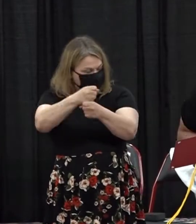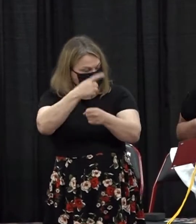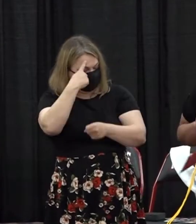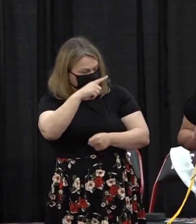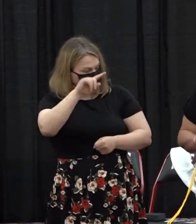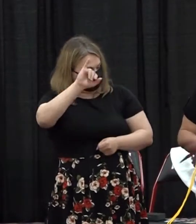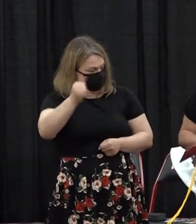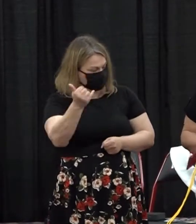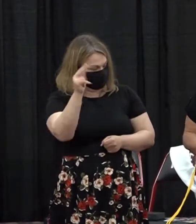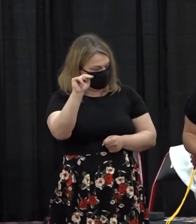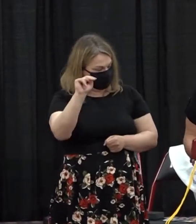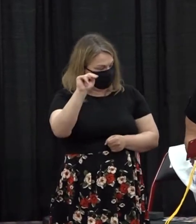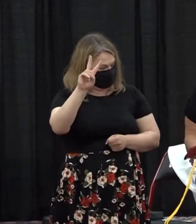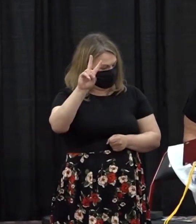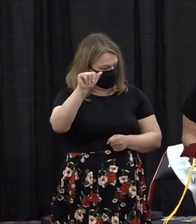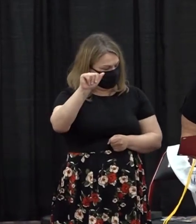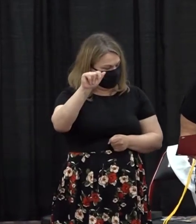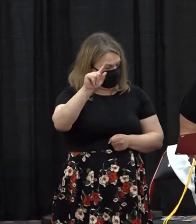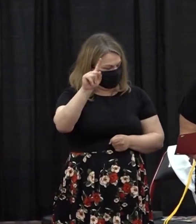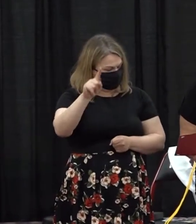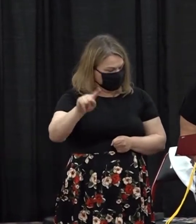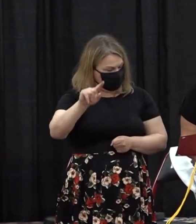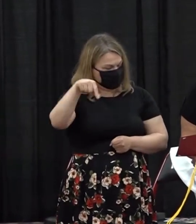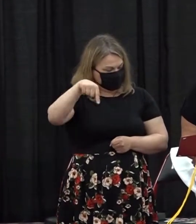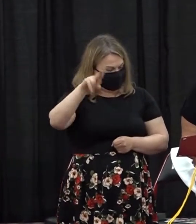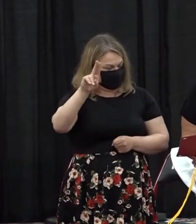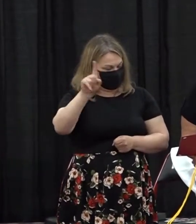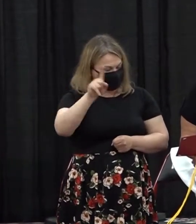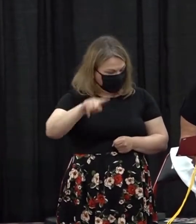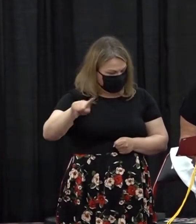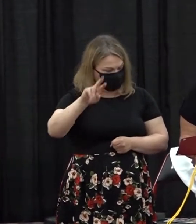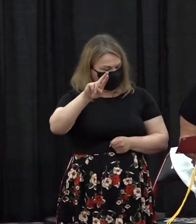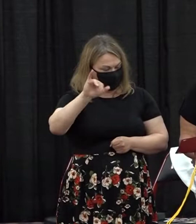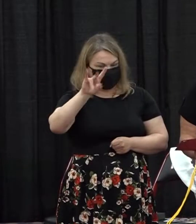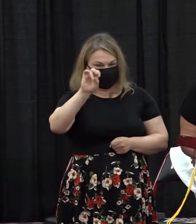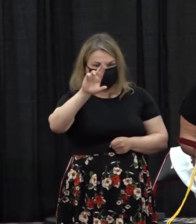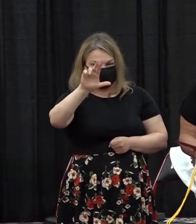Fourth quarter and full year honor roll, we have Jan Vazquez-Rivera.